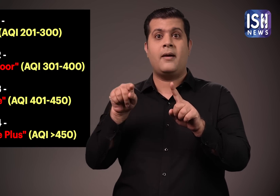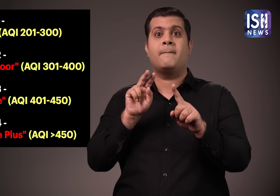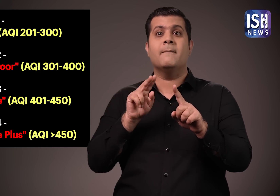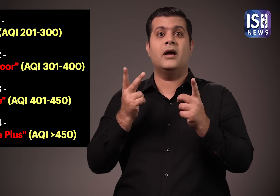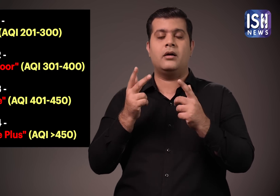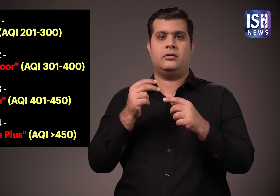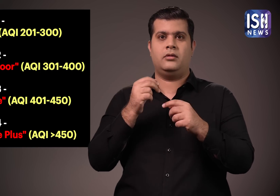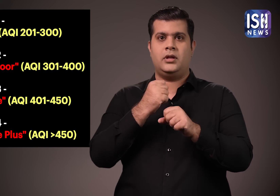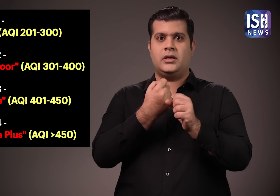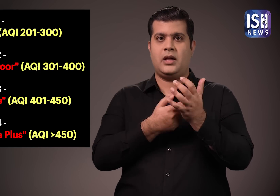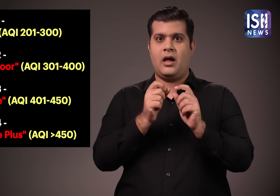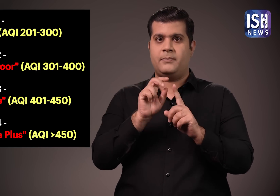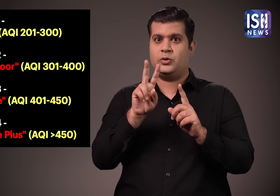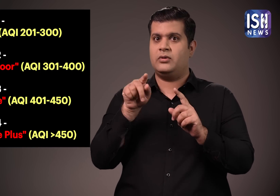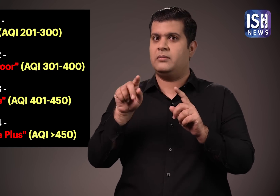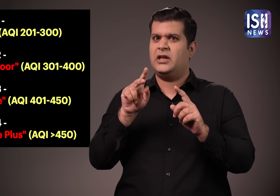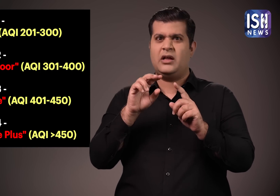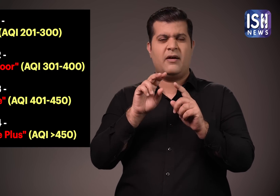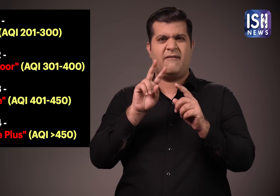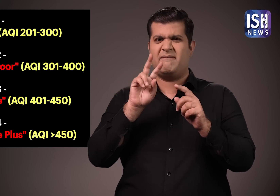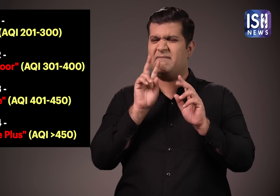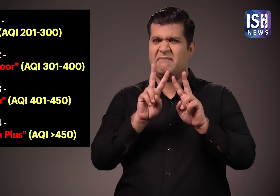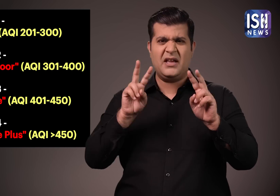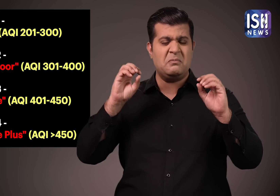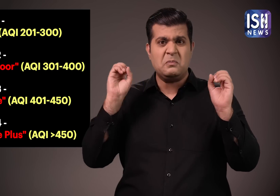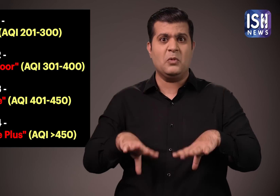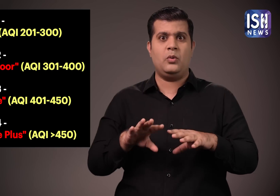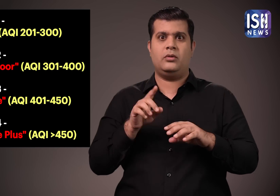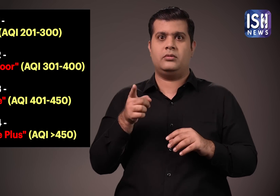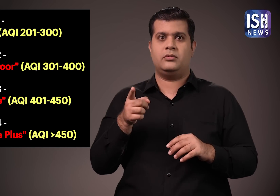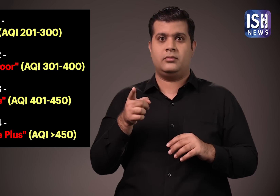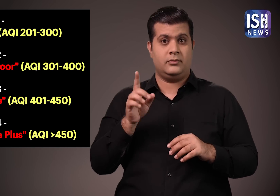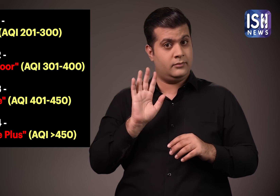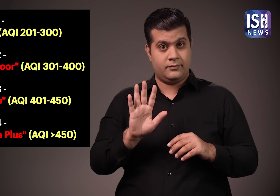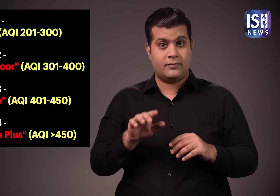This means the air quality is very poor.